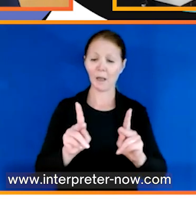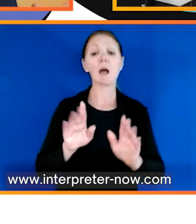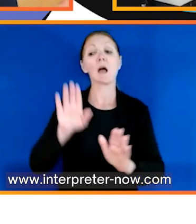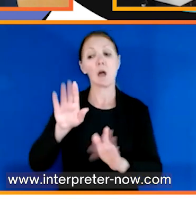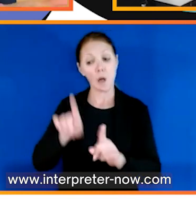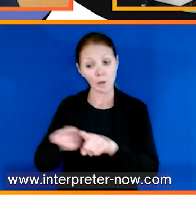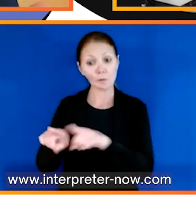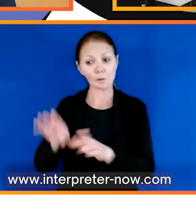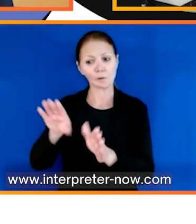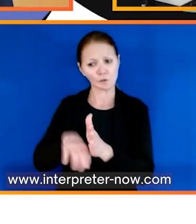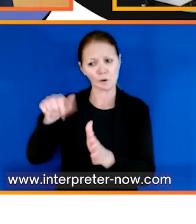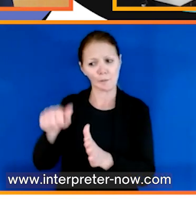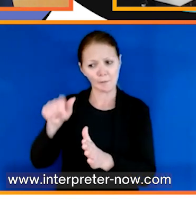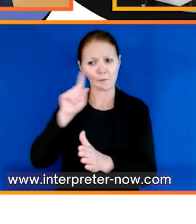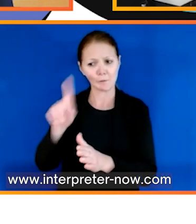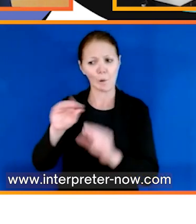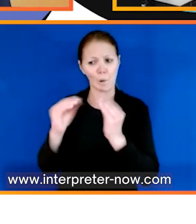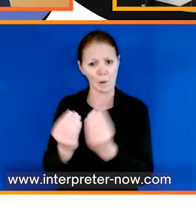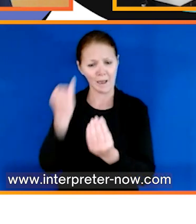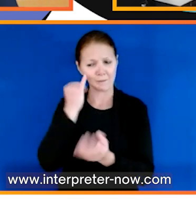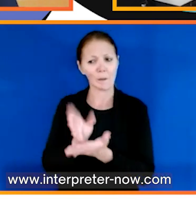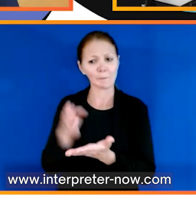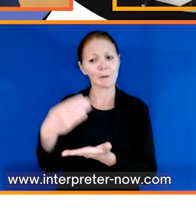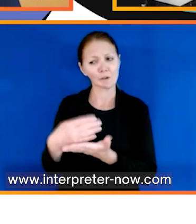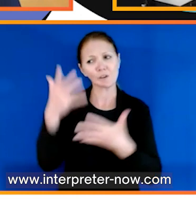where that is the world that we're in at the moment. Agreed.